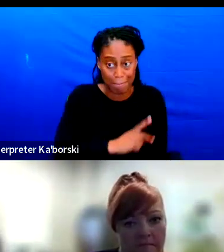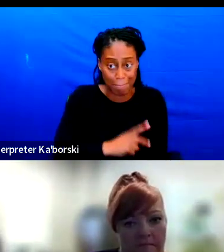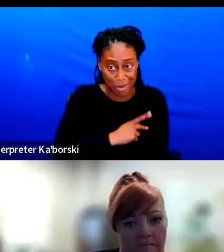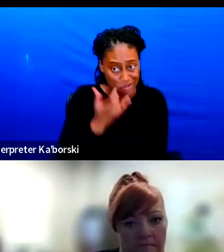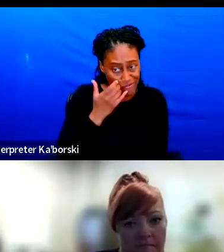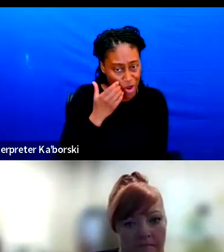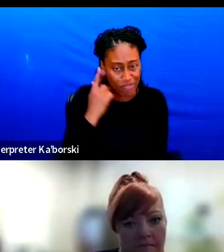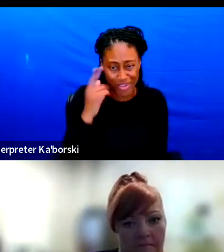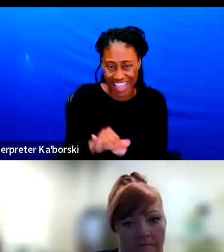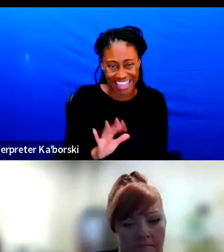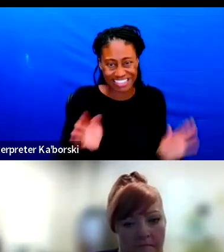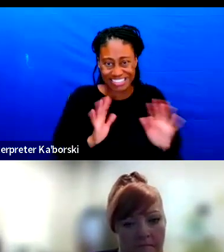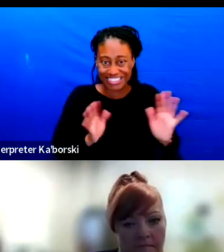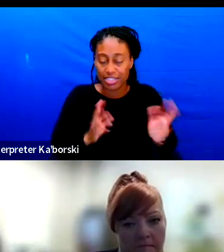Kyle Kleist: So I just said that you know.